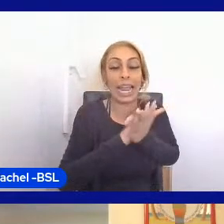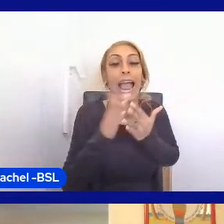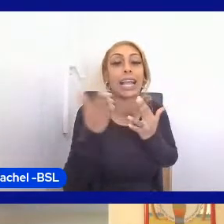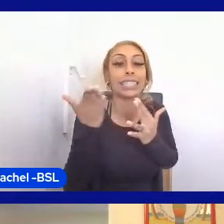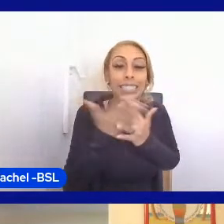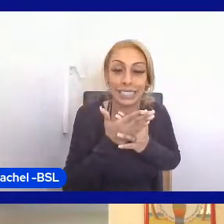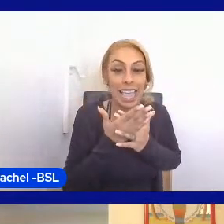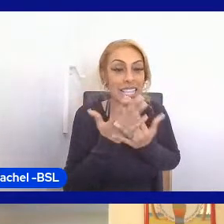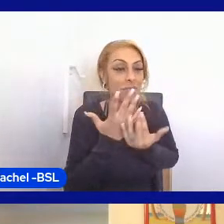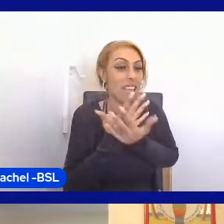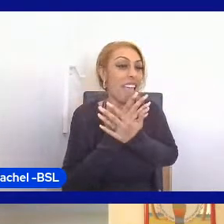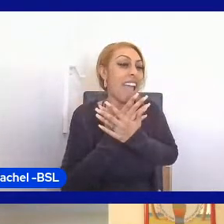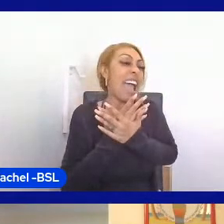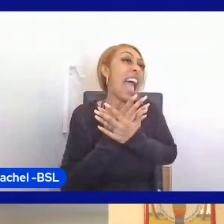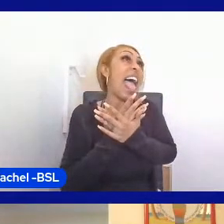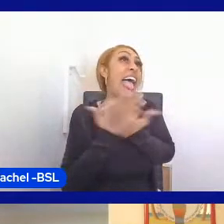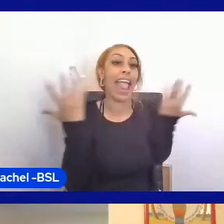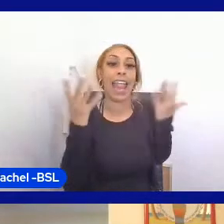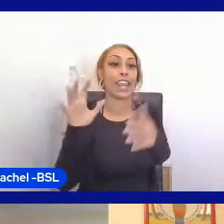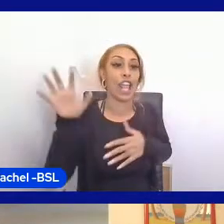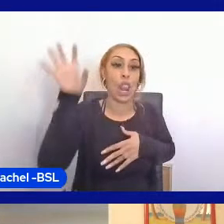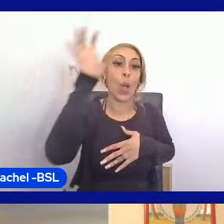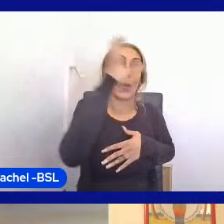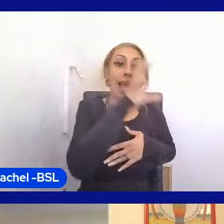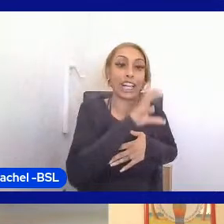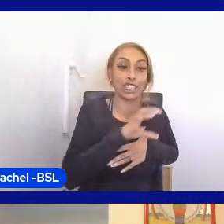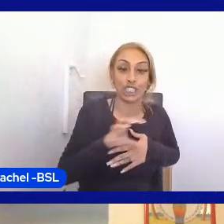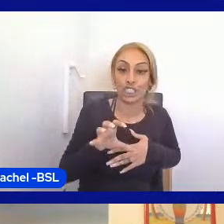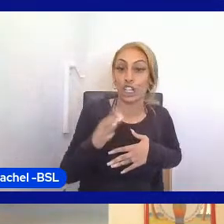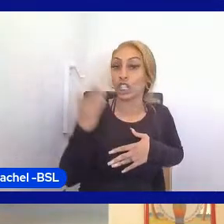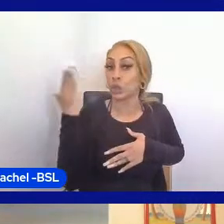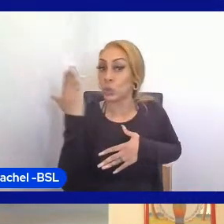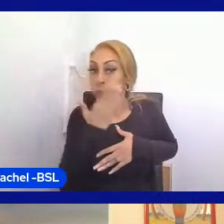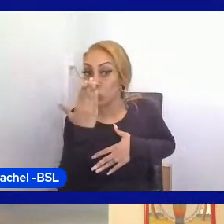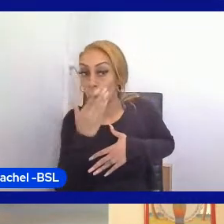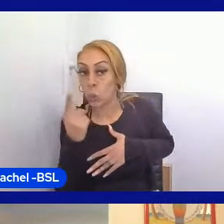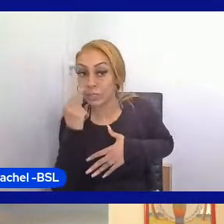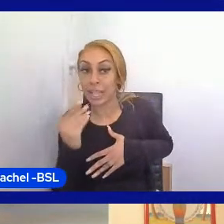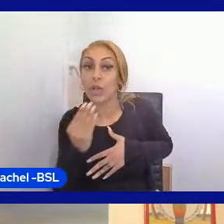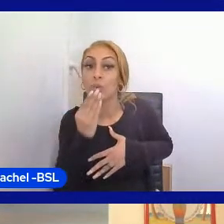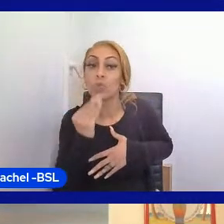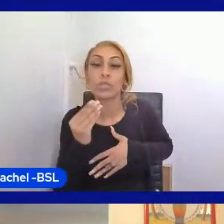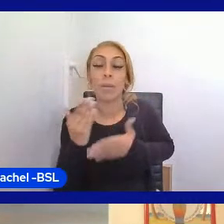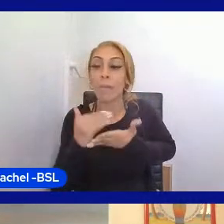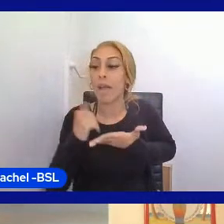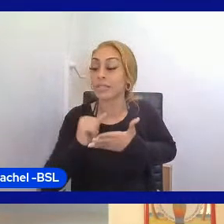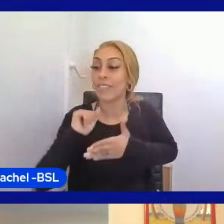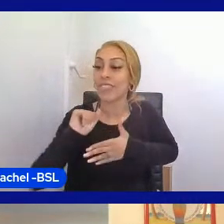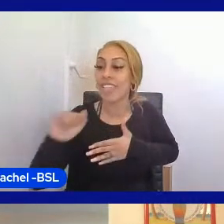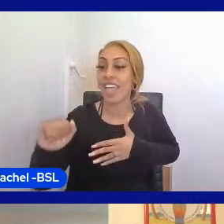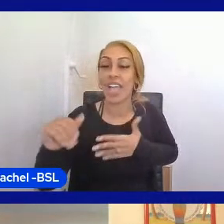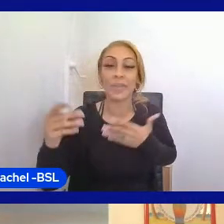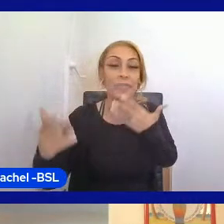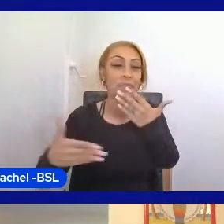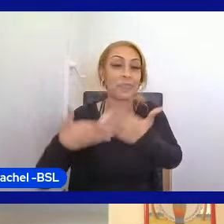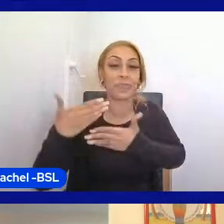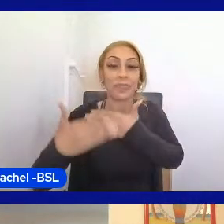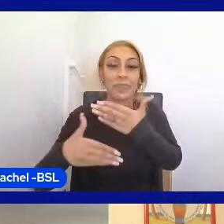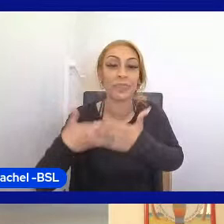to be accessible for any geographic location so that means schools can use it as part of their school setting.